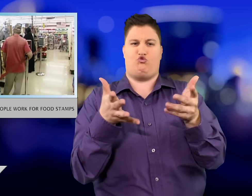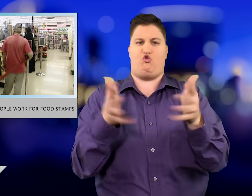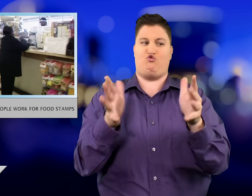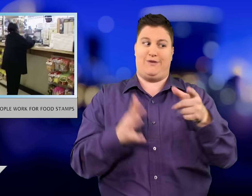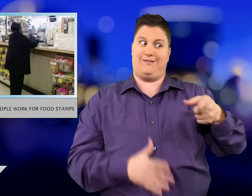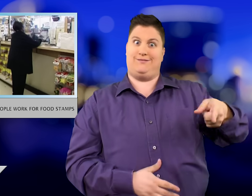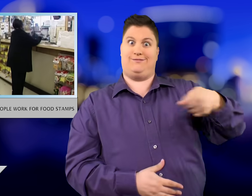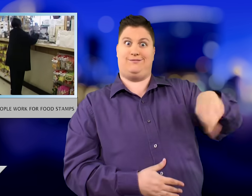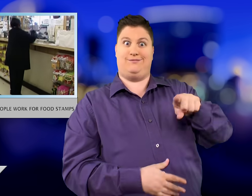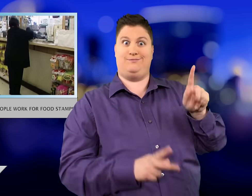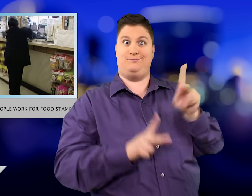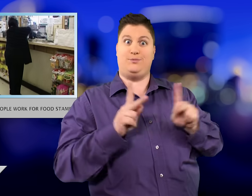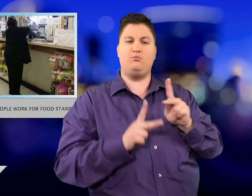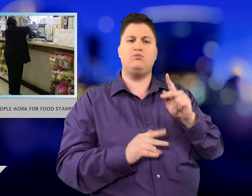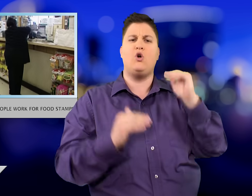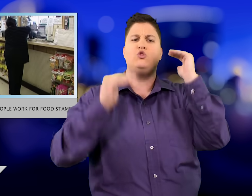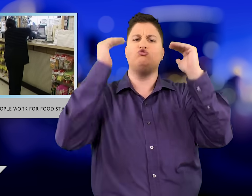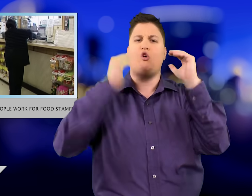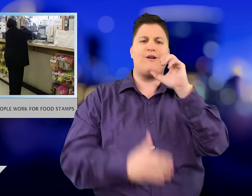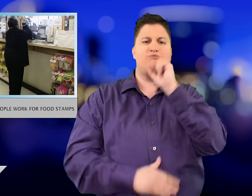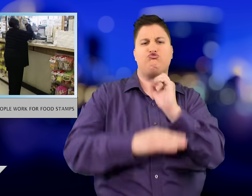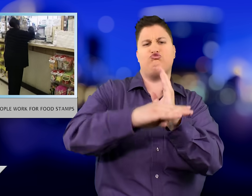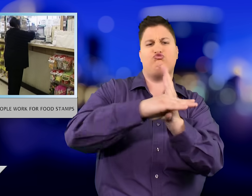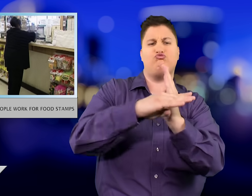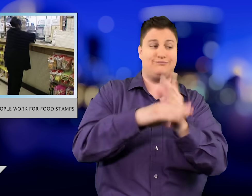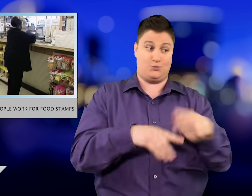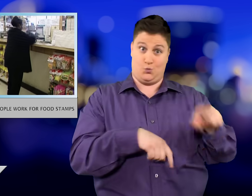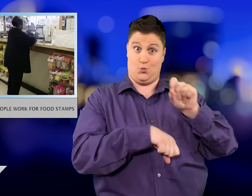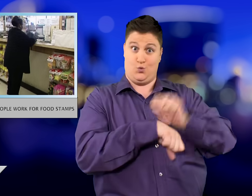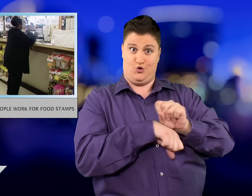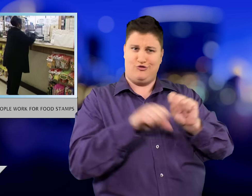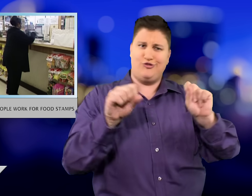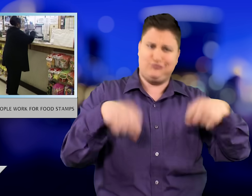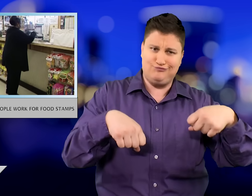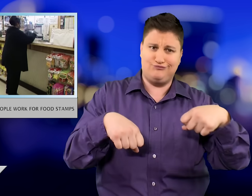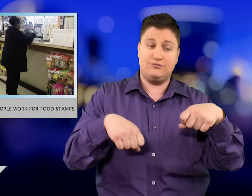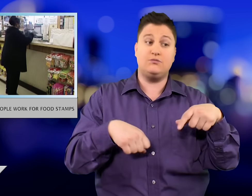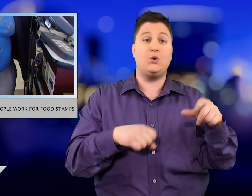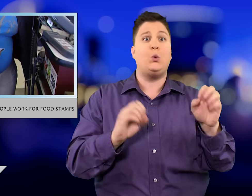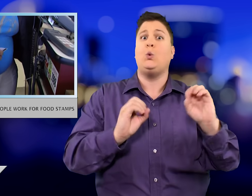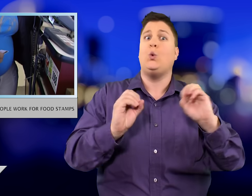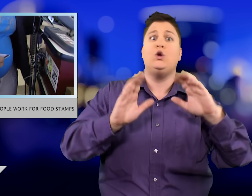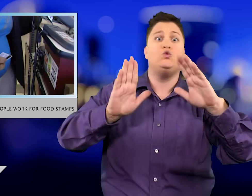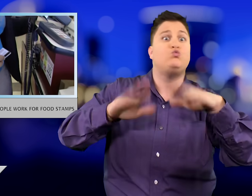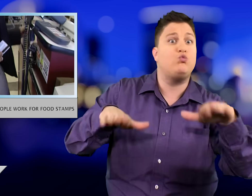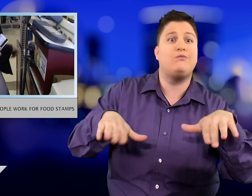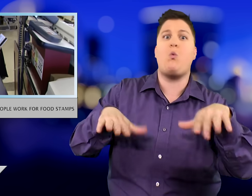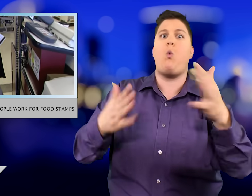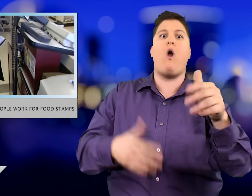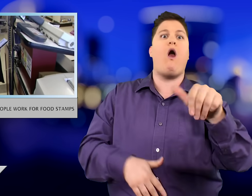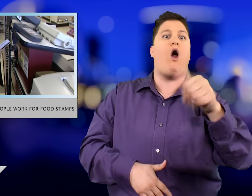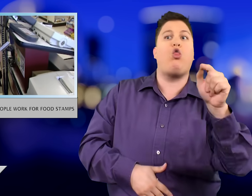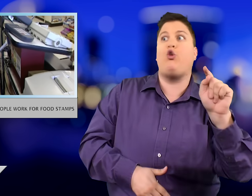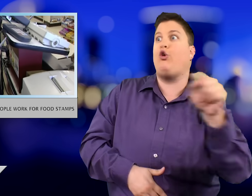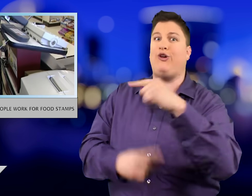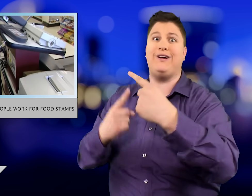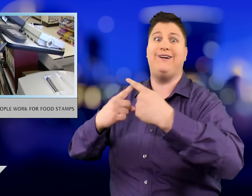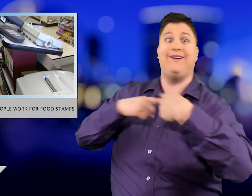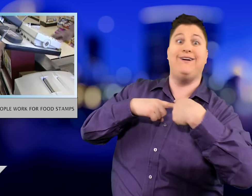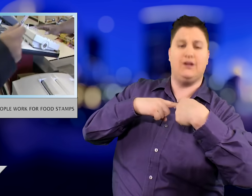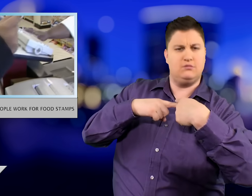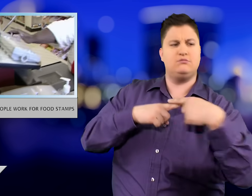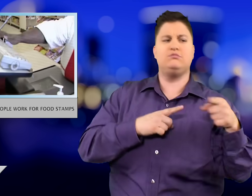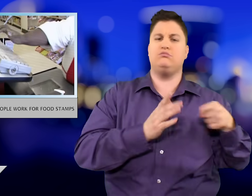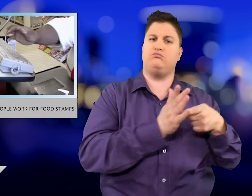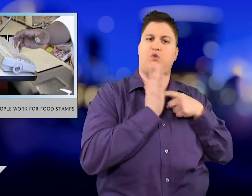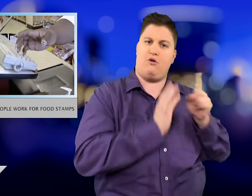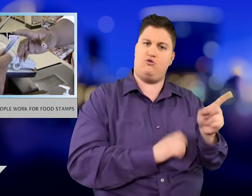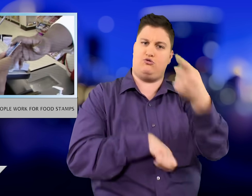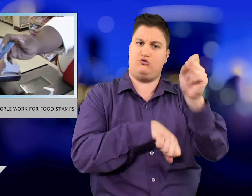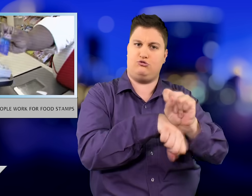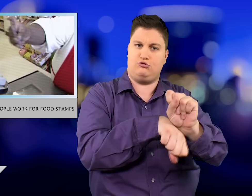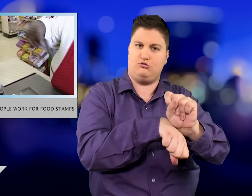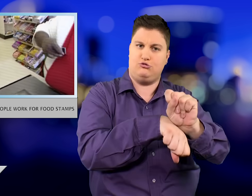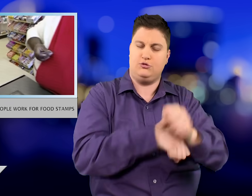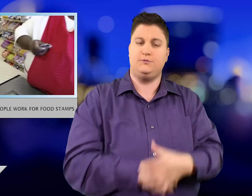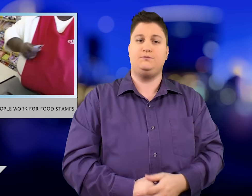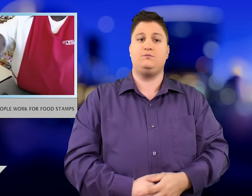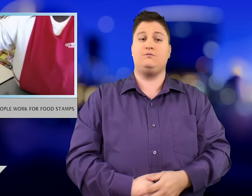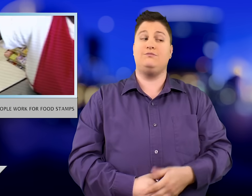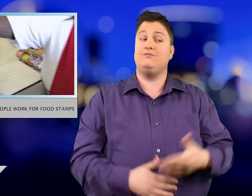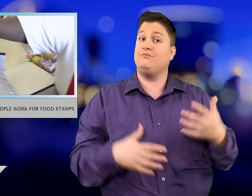SNAP already requires that non-disabled, working age adults, without dependents have jobs.